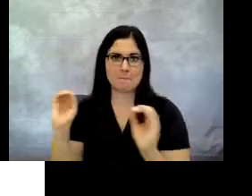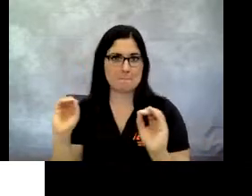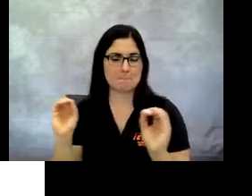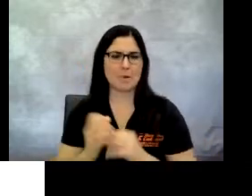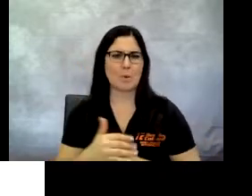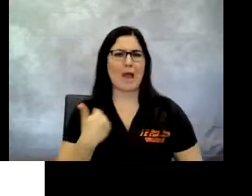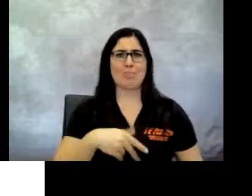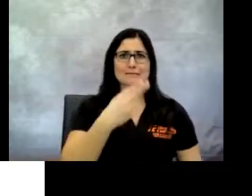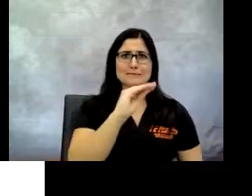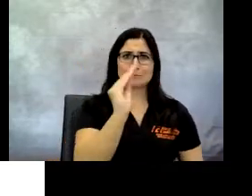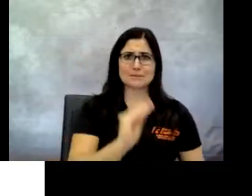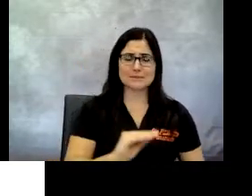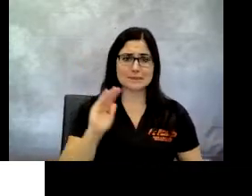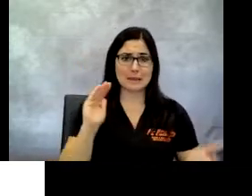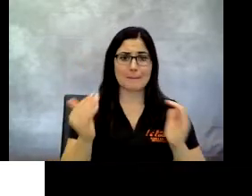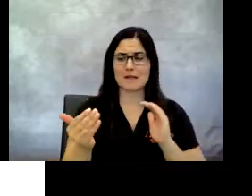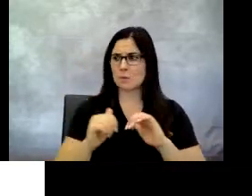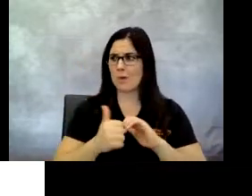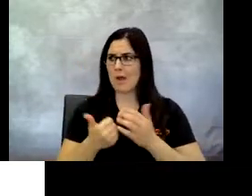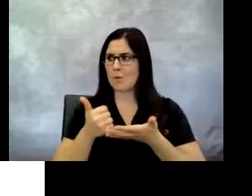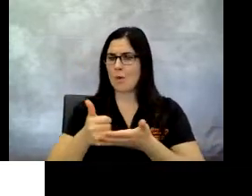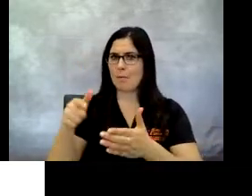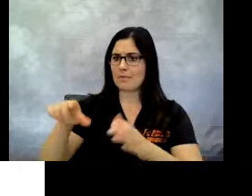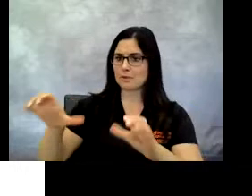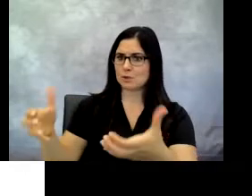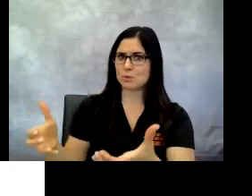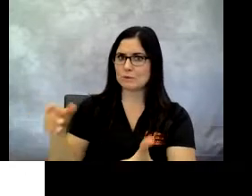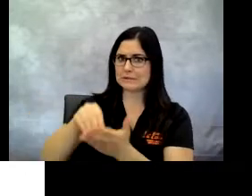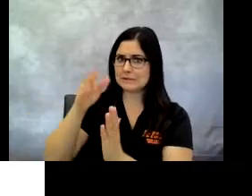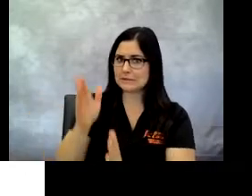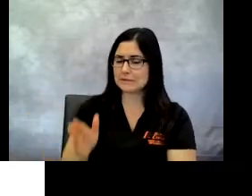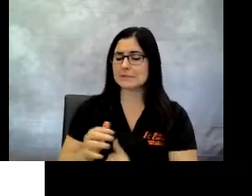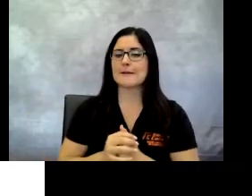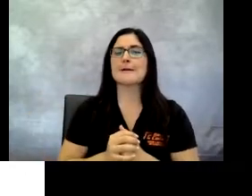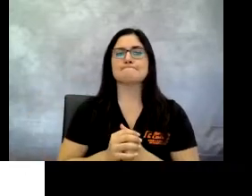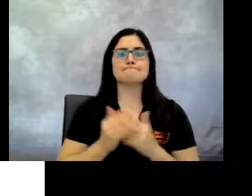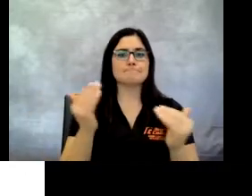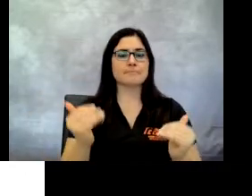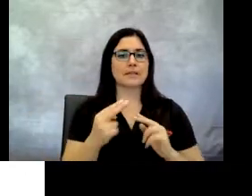When we look at how are we going to help the students? Next slide, please.